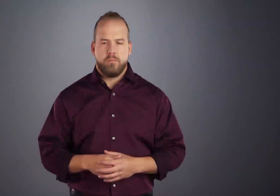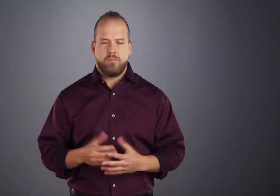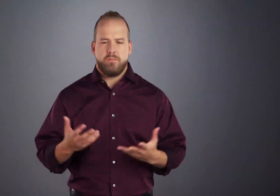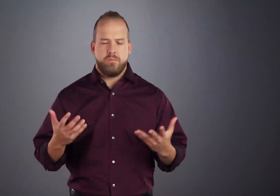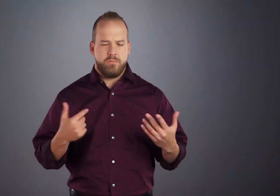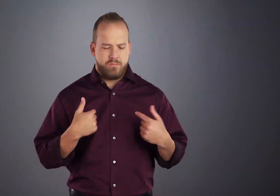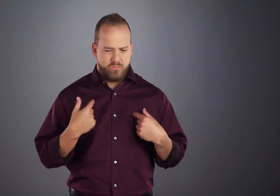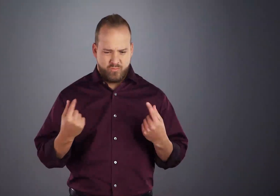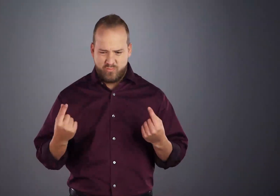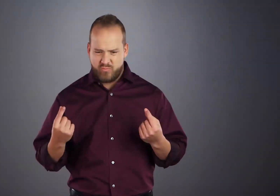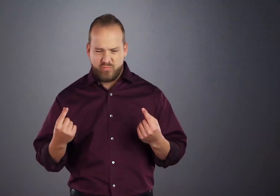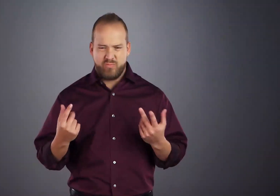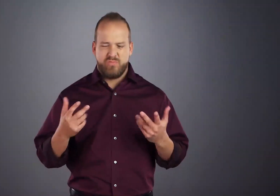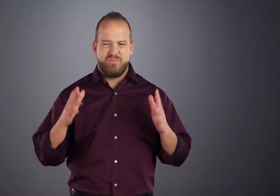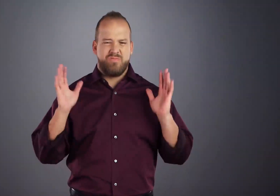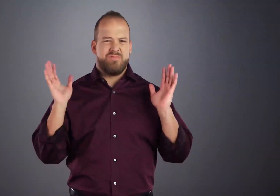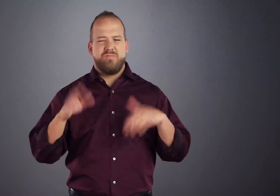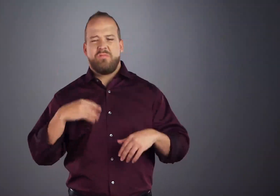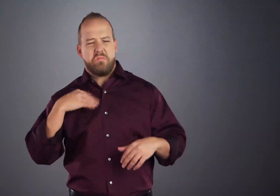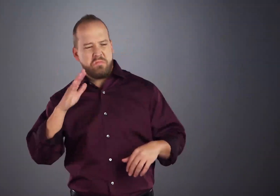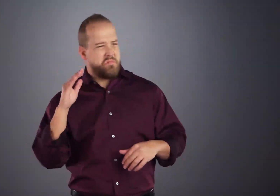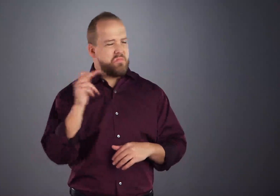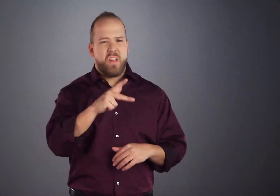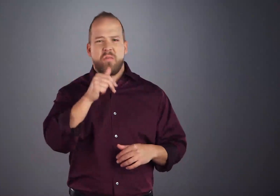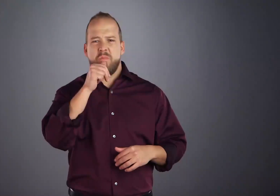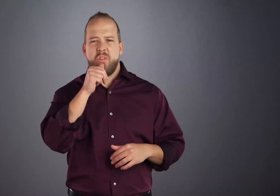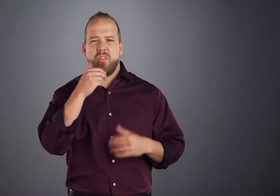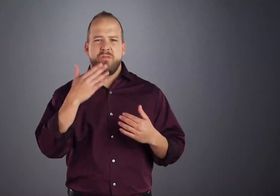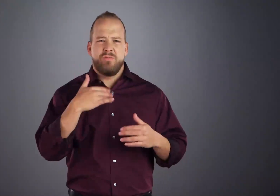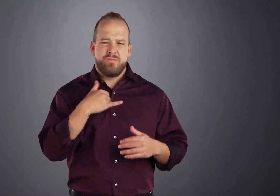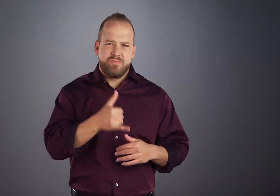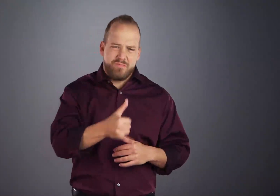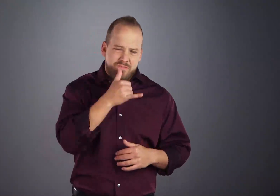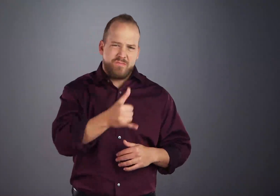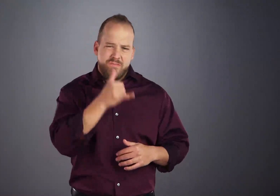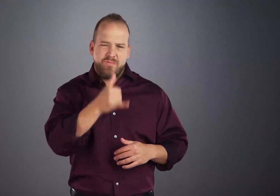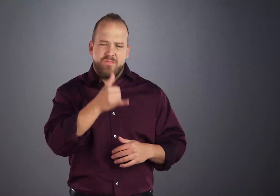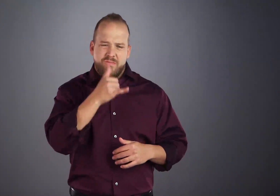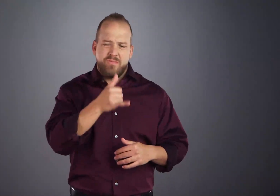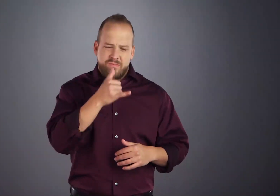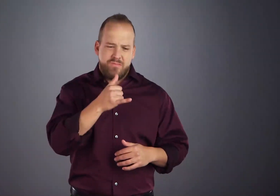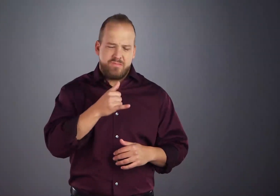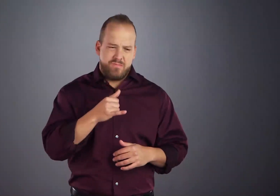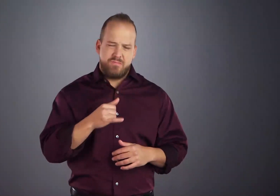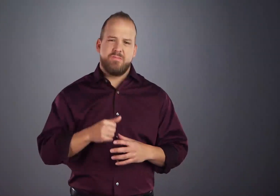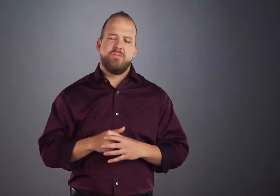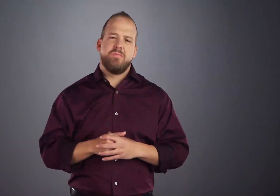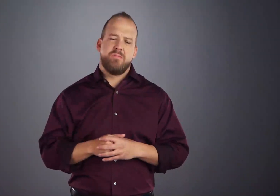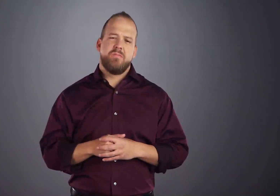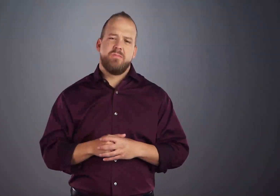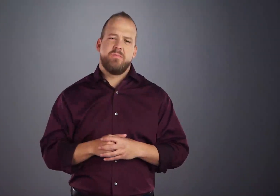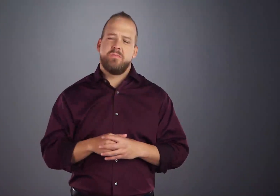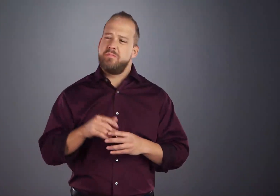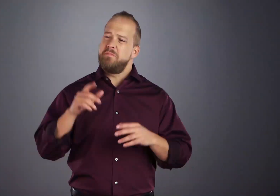That disgusted me. I would not jump. I went back to the bar.